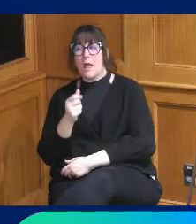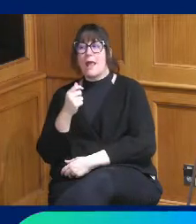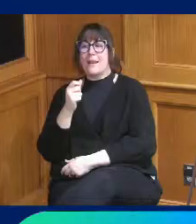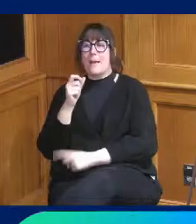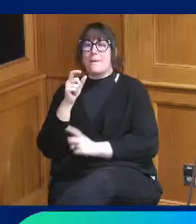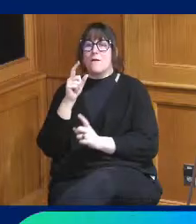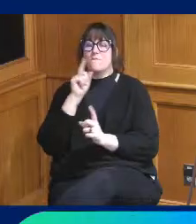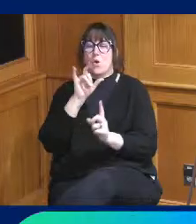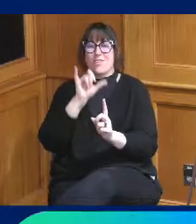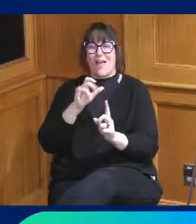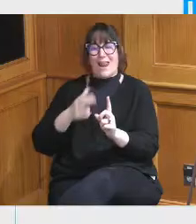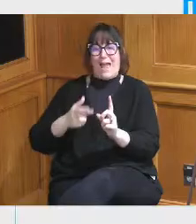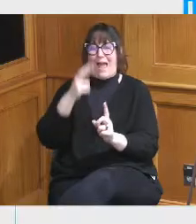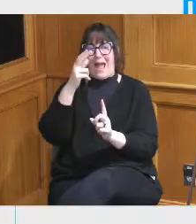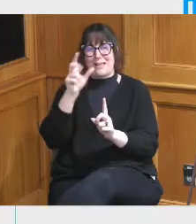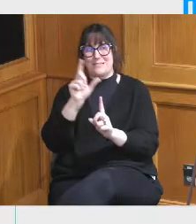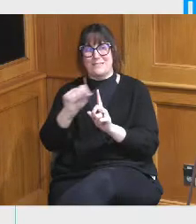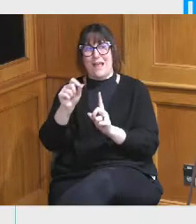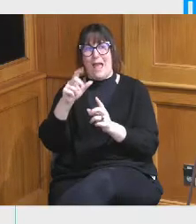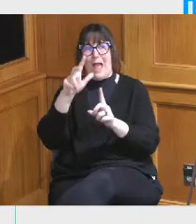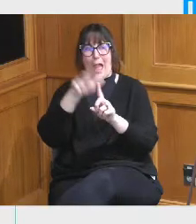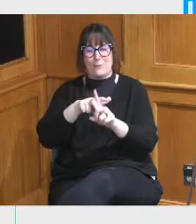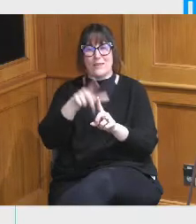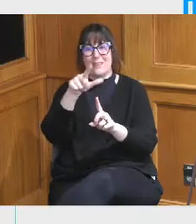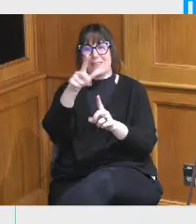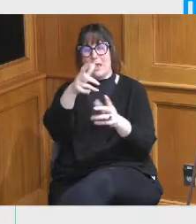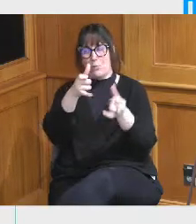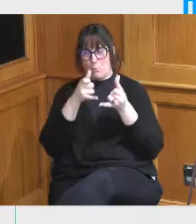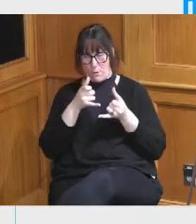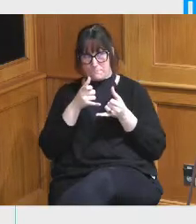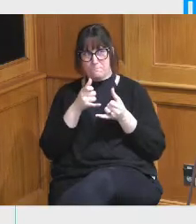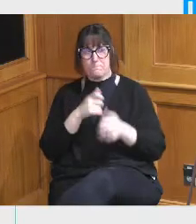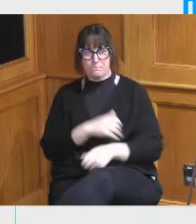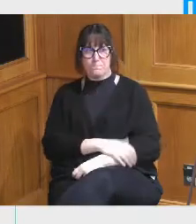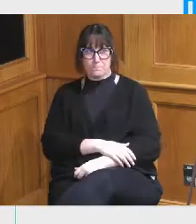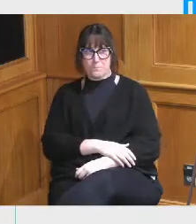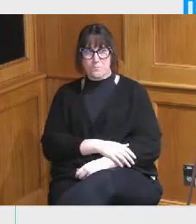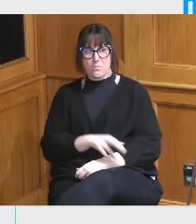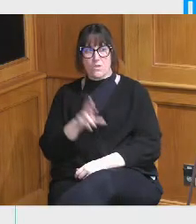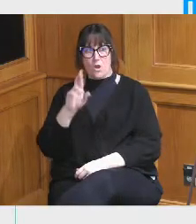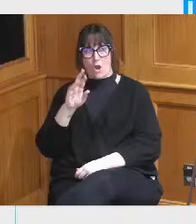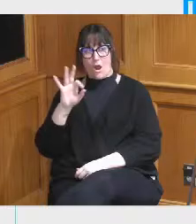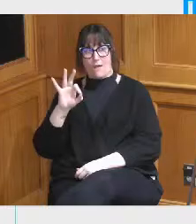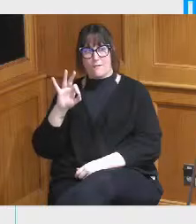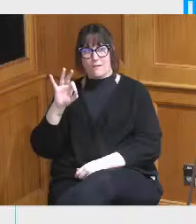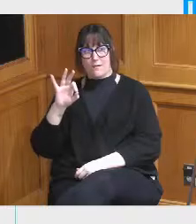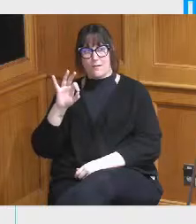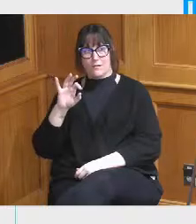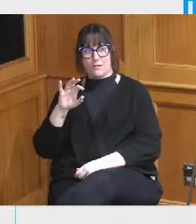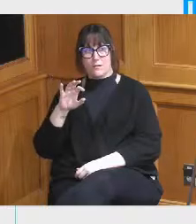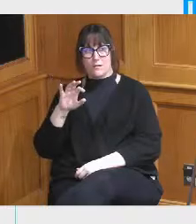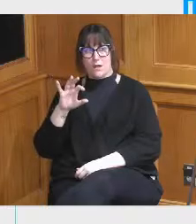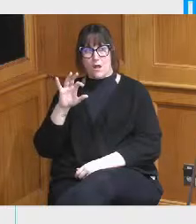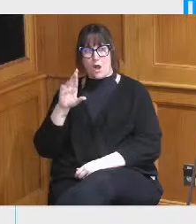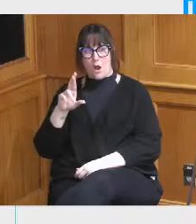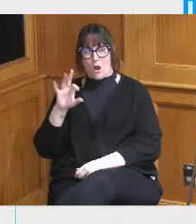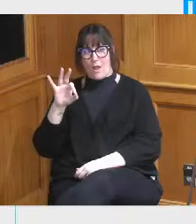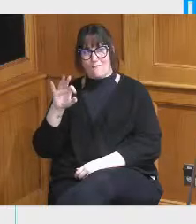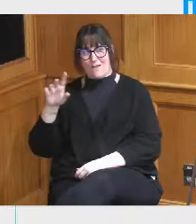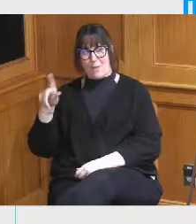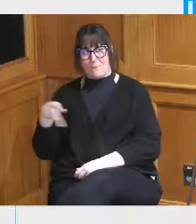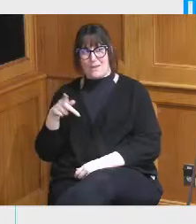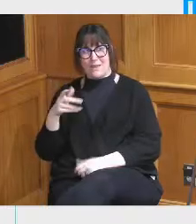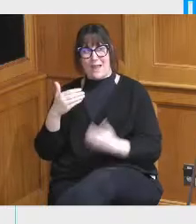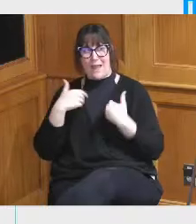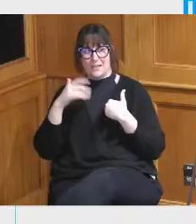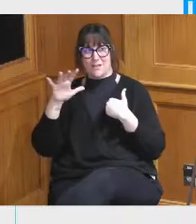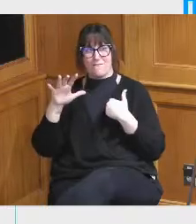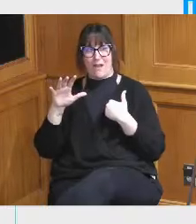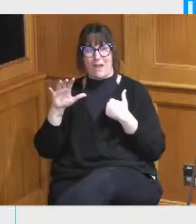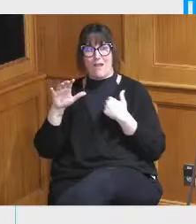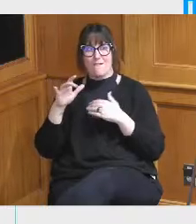applicants this RFP has $500,000 in available funding and we received a total request amount of